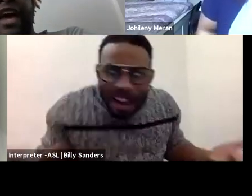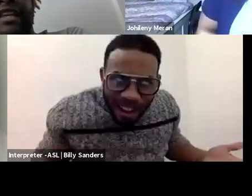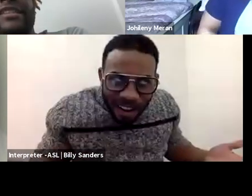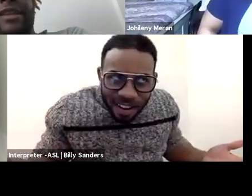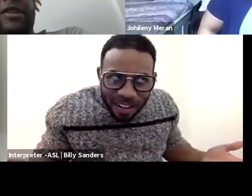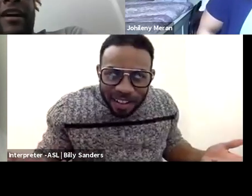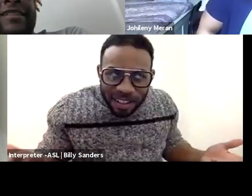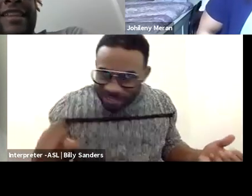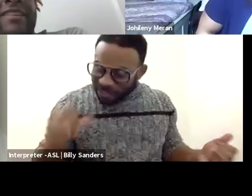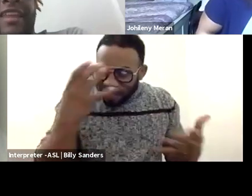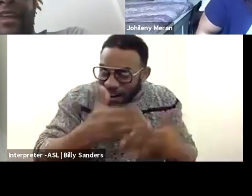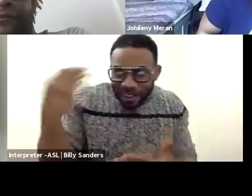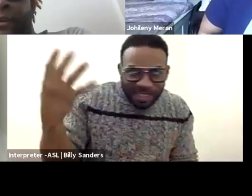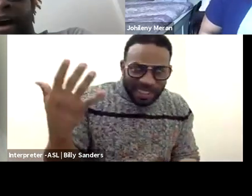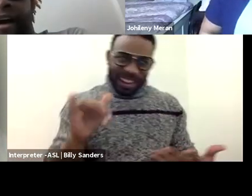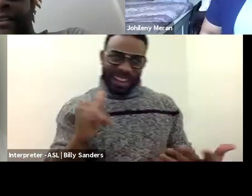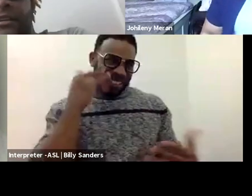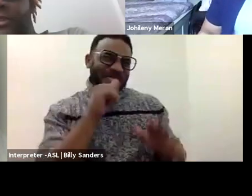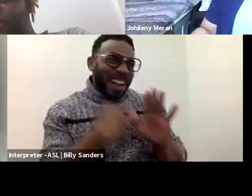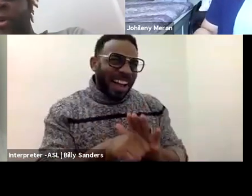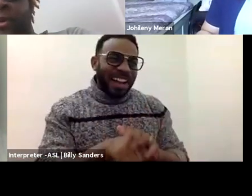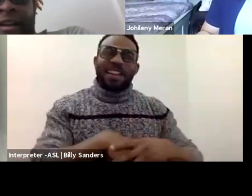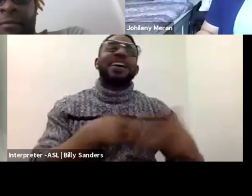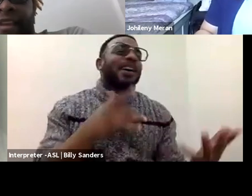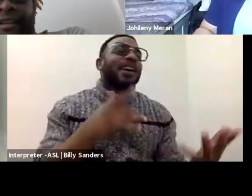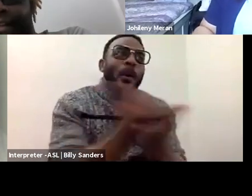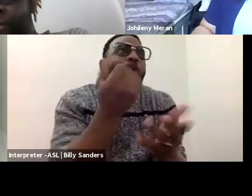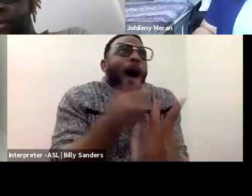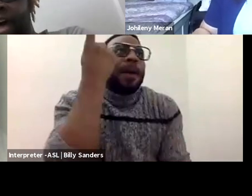and it is so dark outside like if you hide, you will win automatically and nobody would